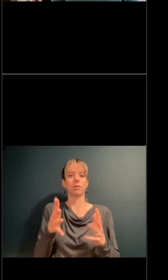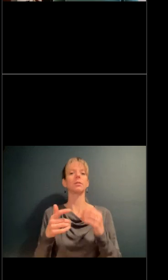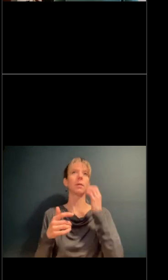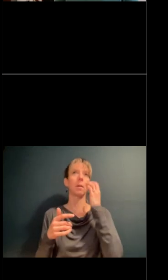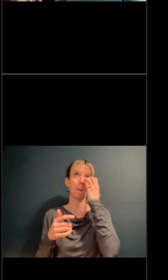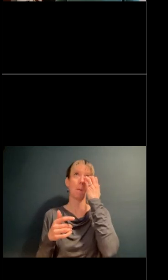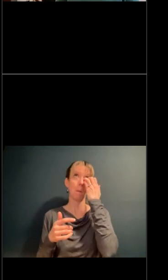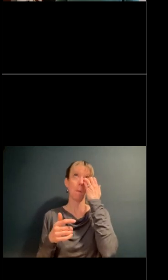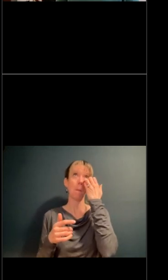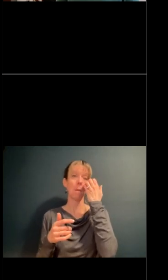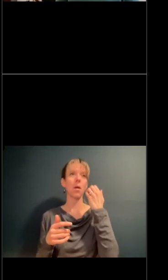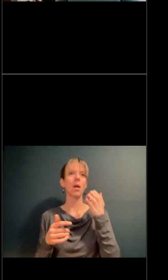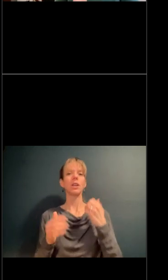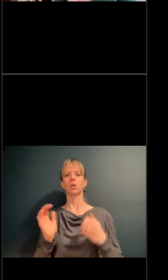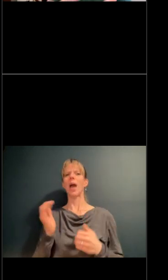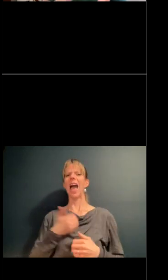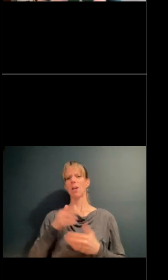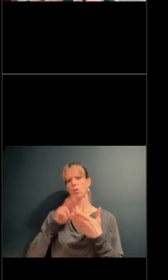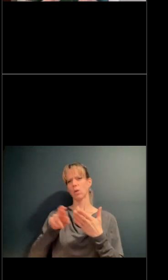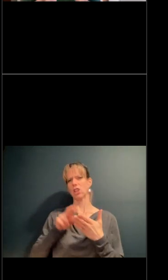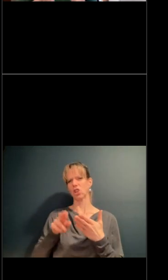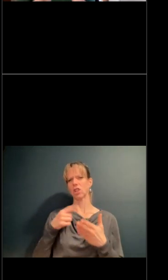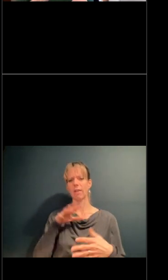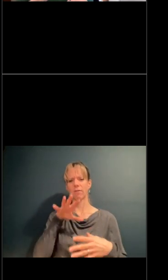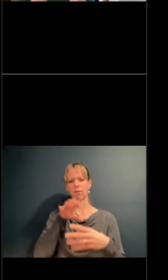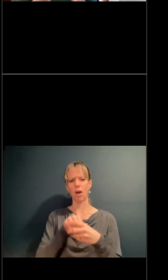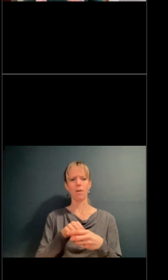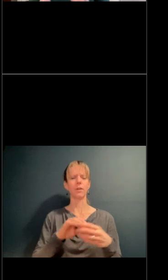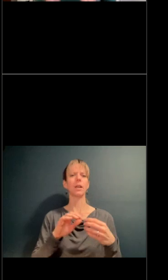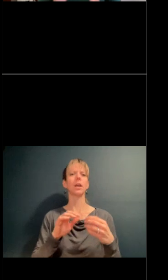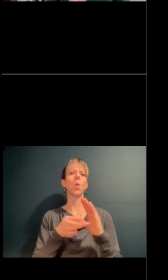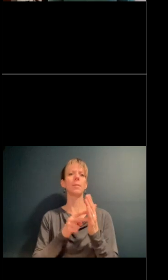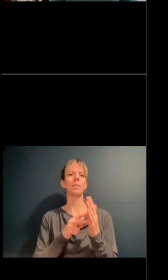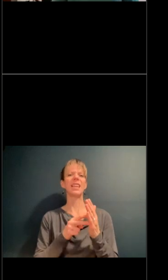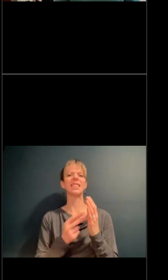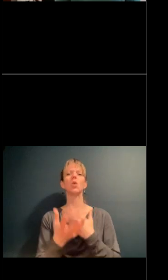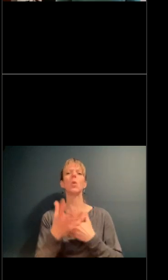in our own research is looking at ways of involving peers in providing